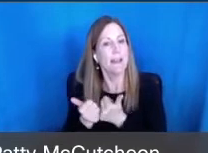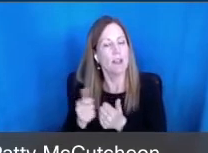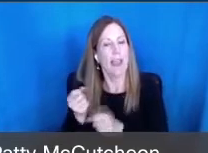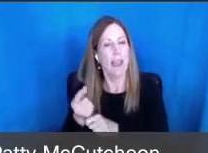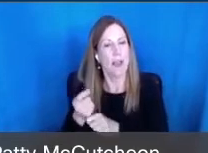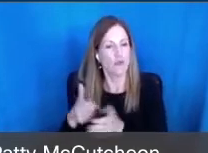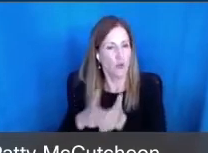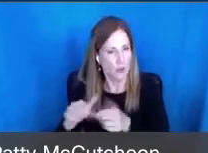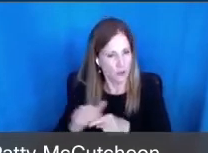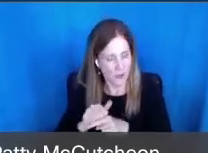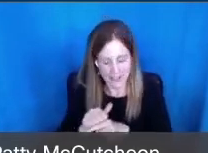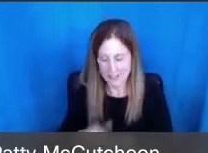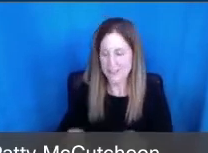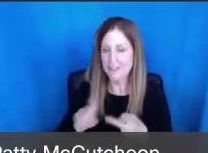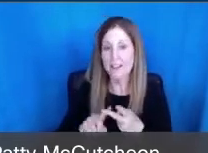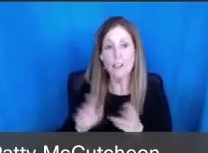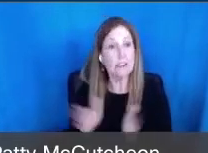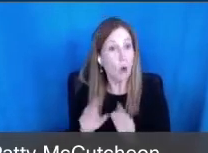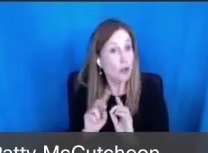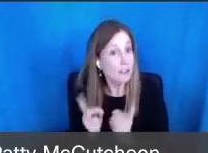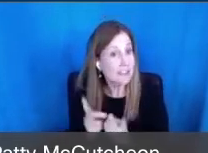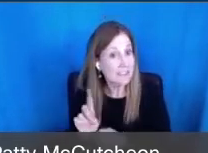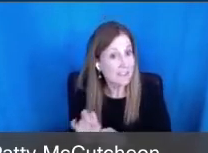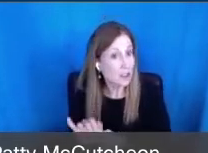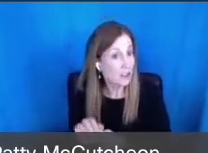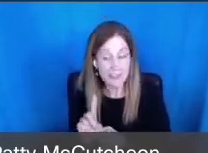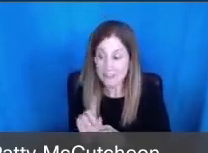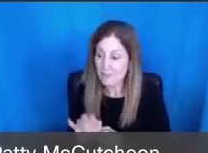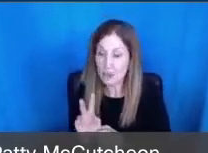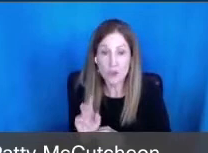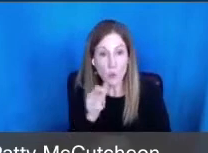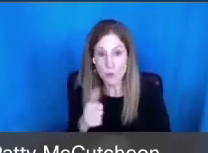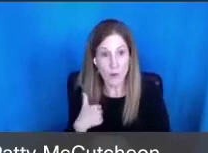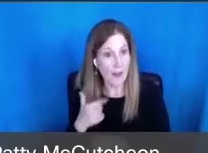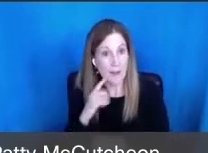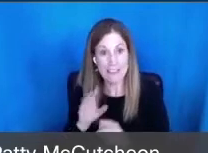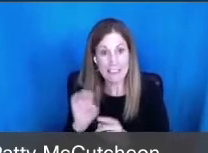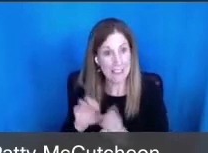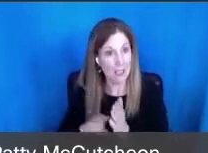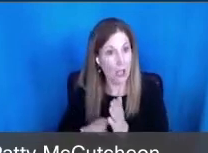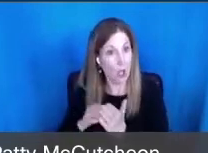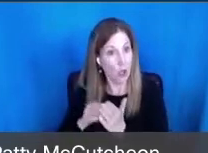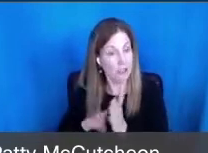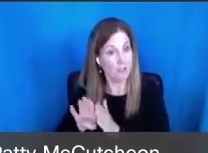develops for smaller divisions who do not have their own eLearning developers, provides assistance department-wide to all developers,